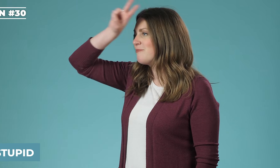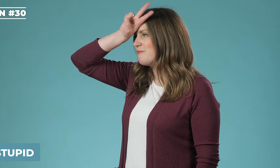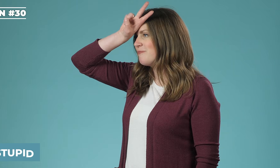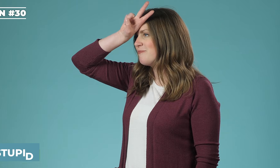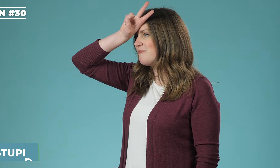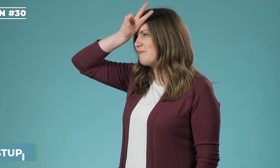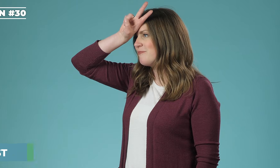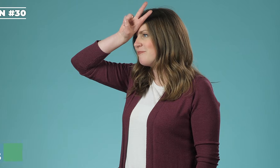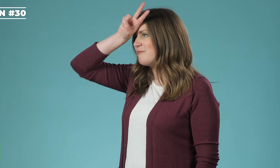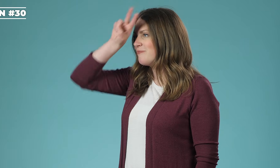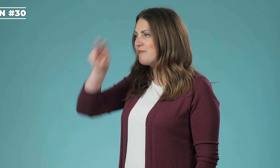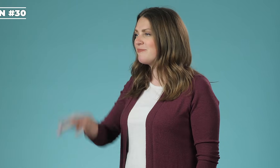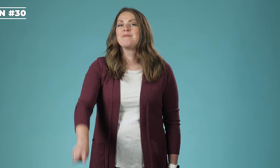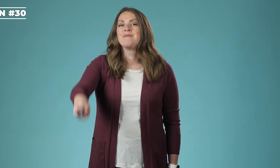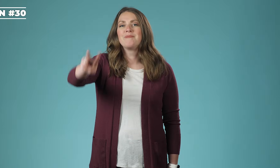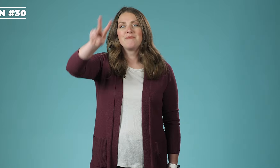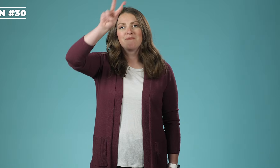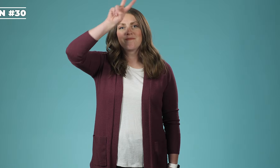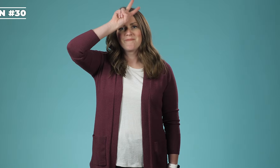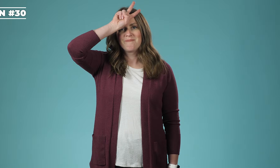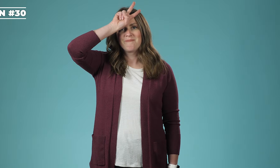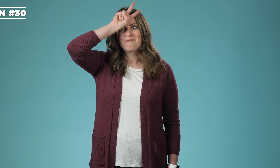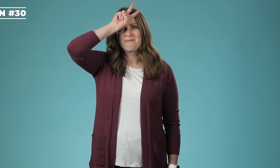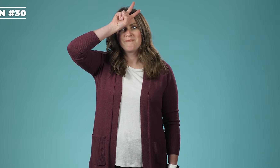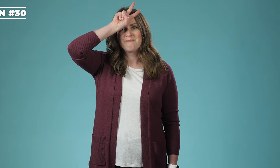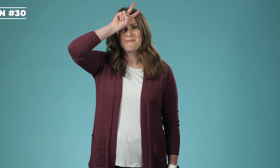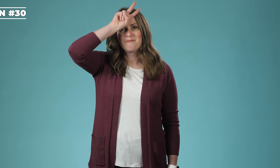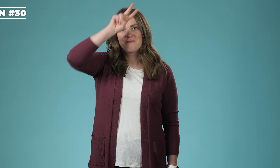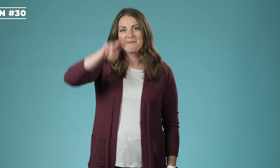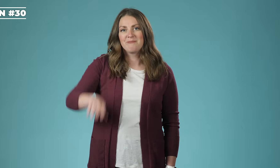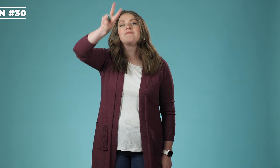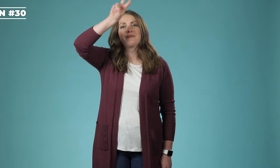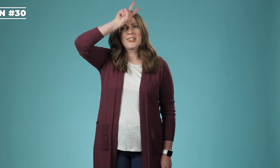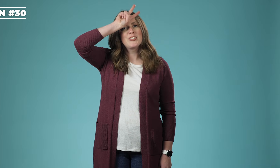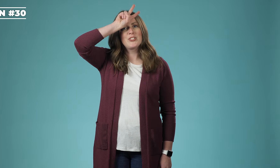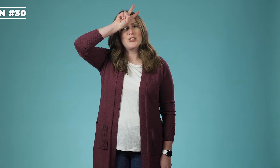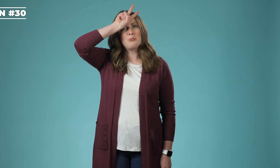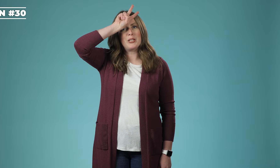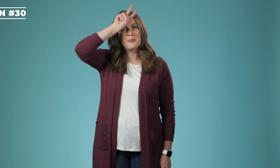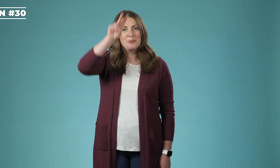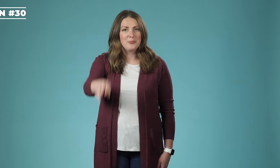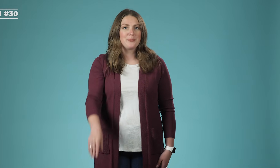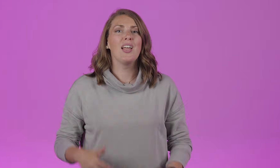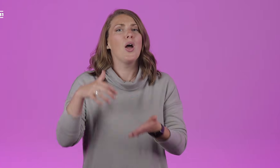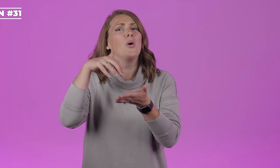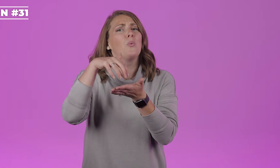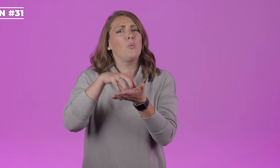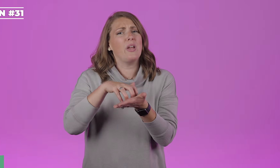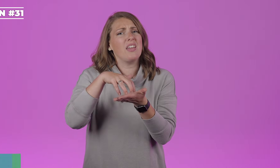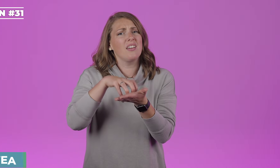You have the number two and you bring it up to your forehead. Stupid. Weak,